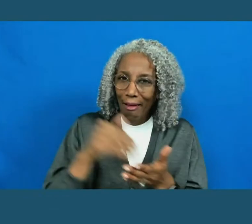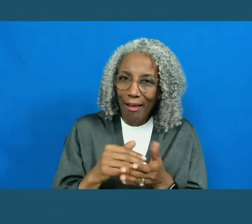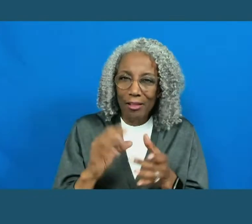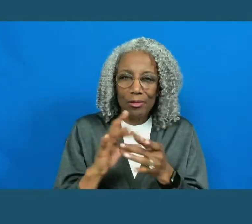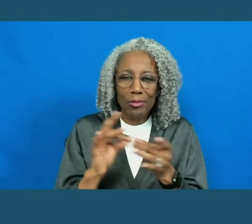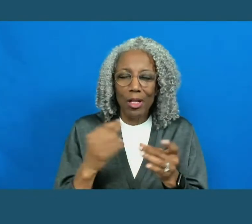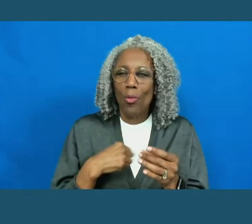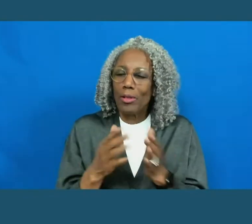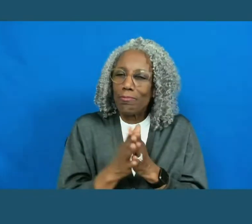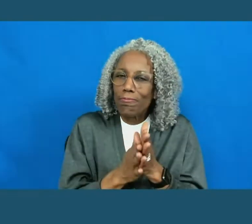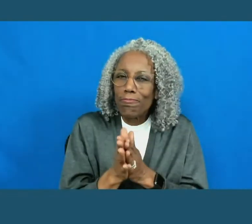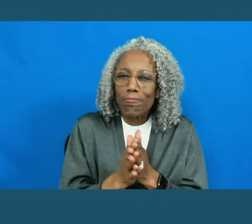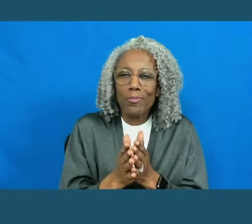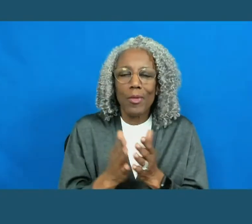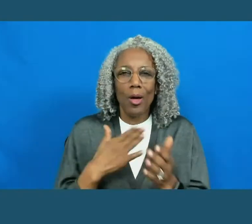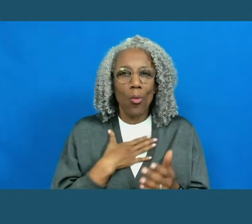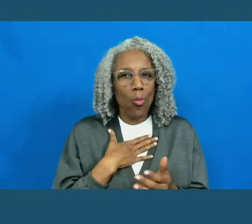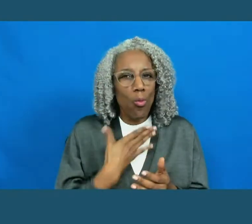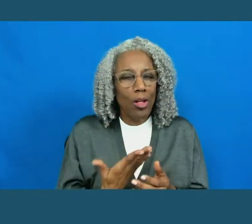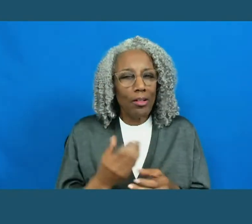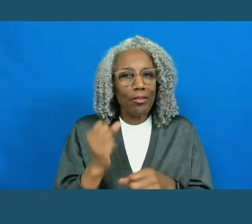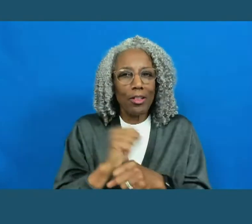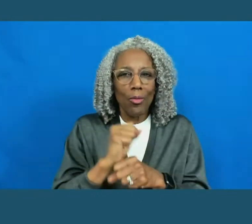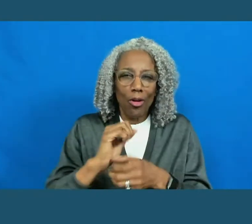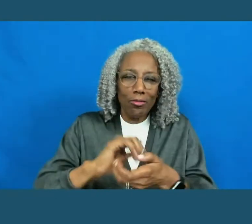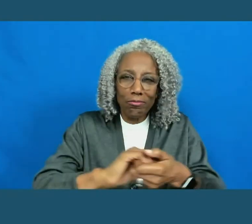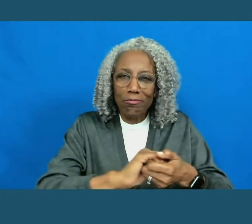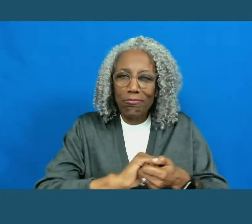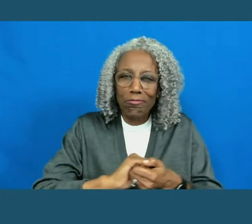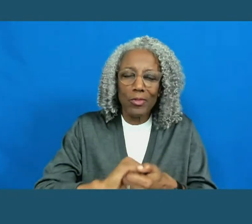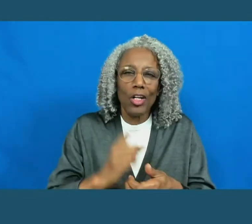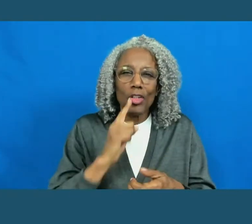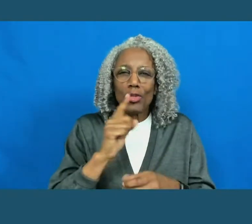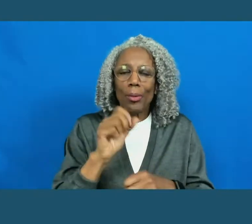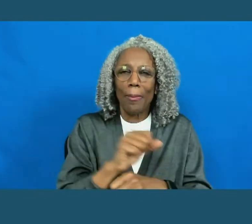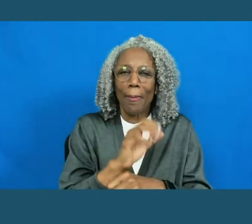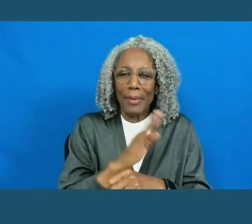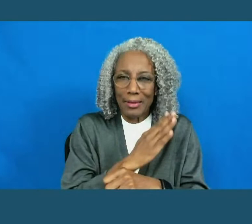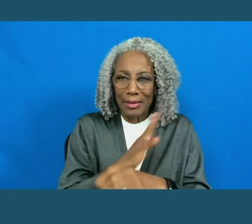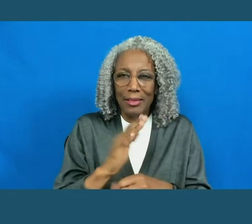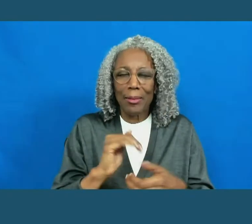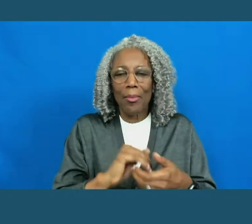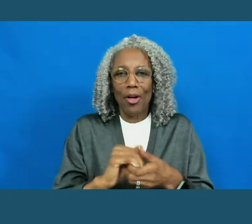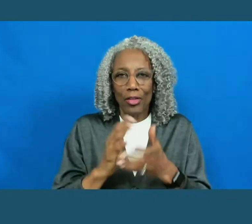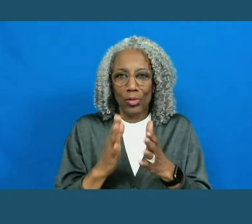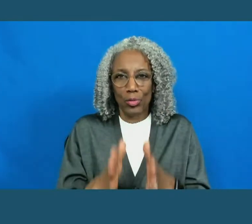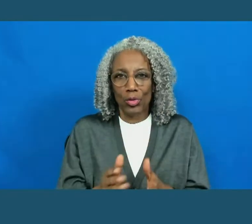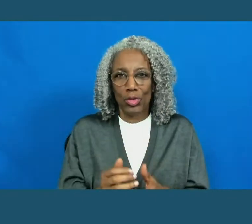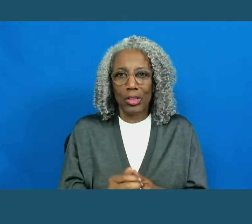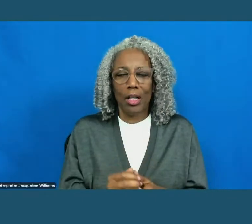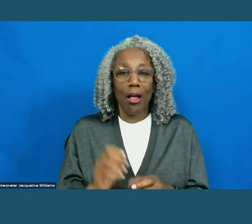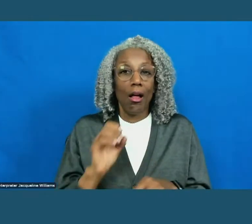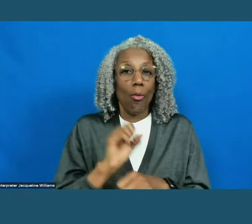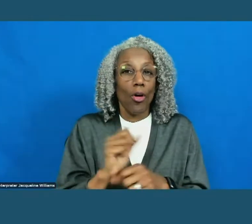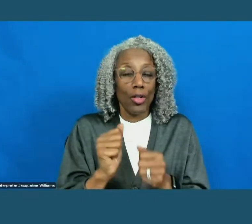reiterate. Our willingness and eagerness to show up and work with you as true partners and to